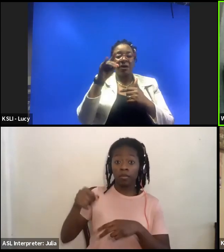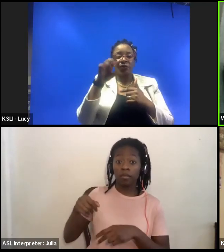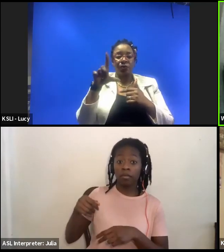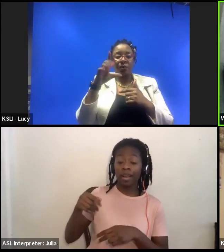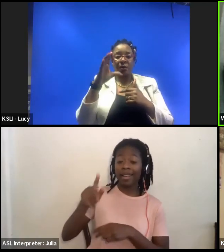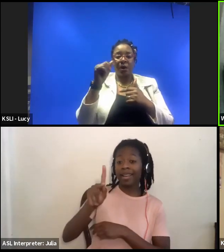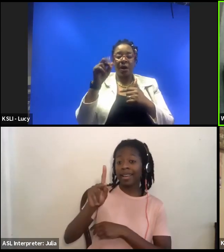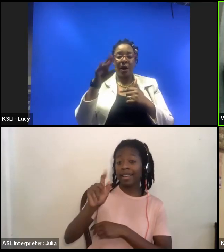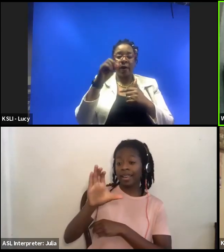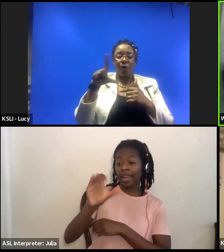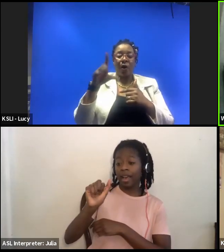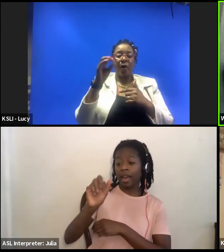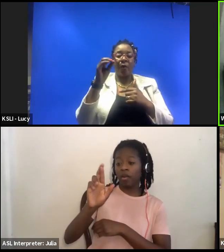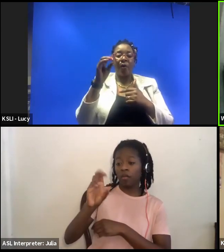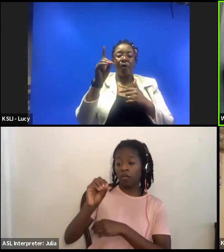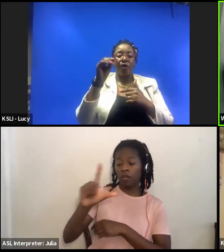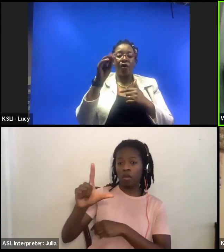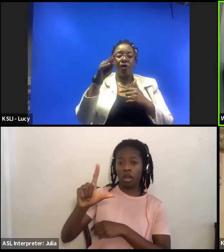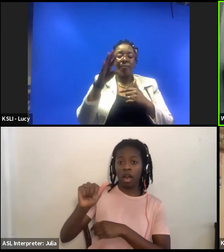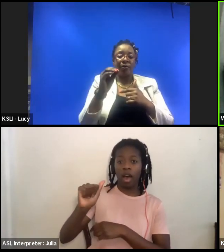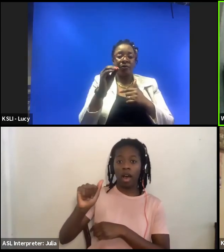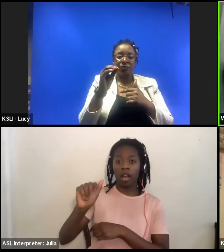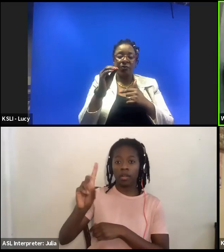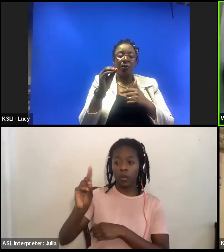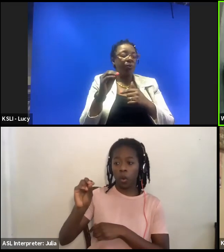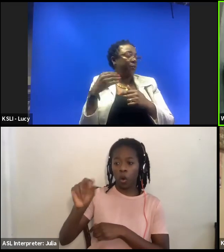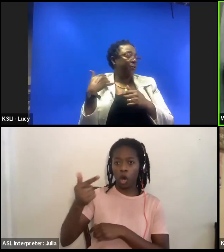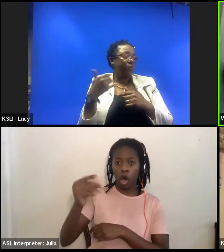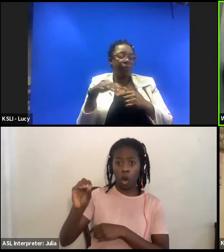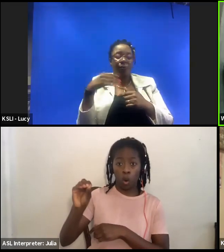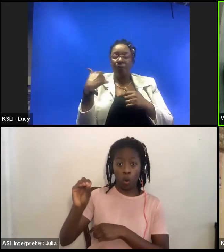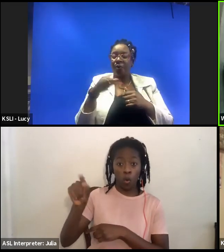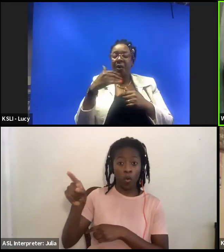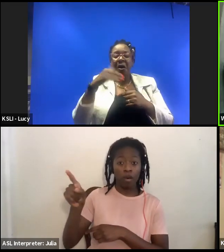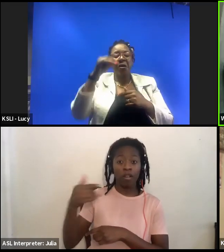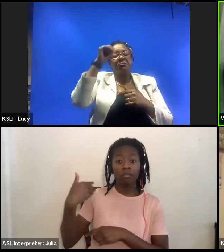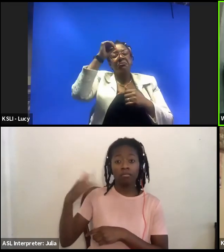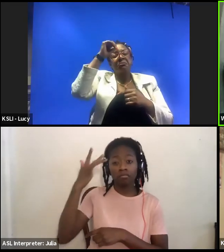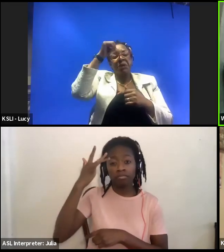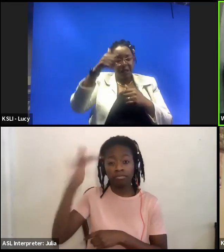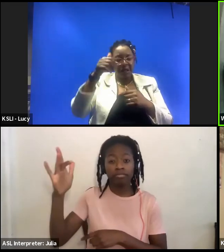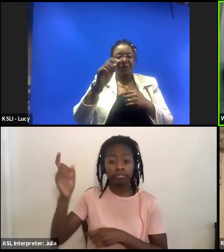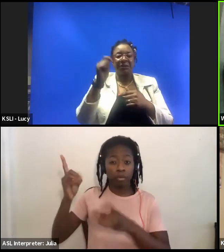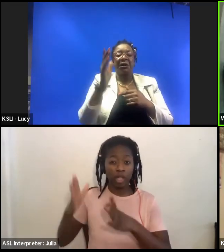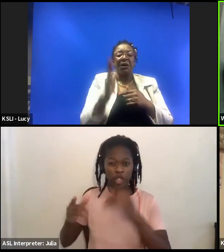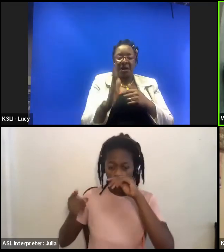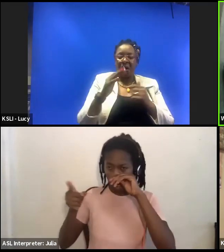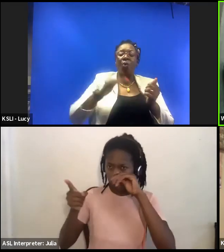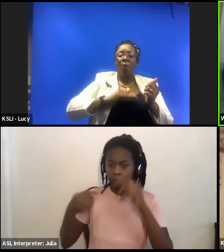She's a lovely woman and a brilliant Kenyan director. She's phenomenal.